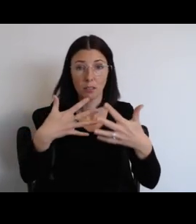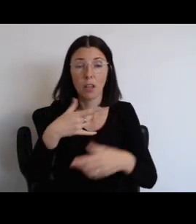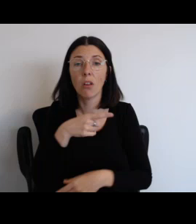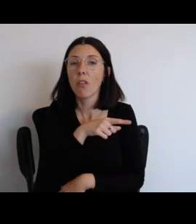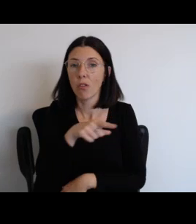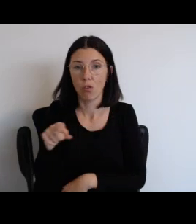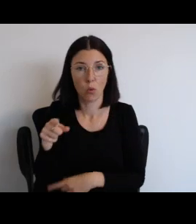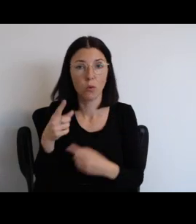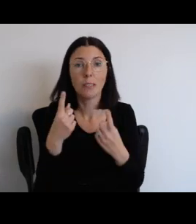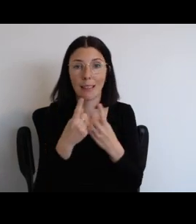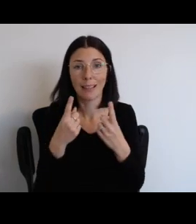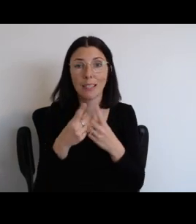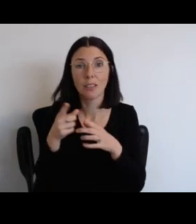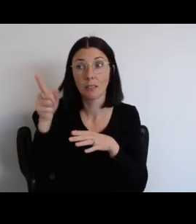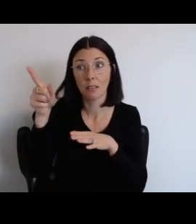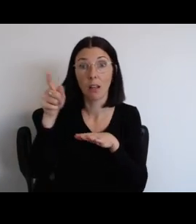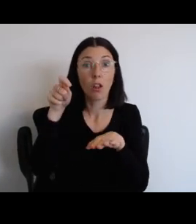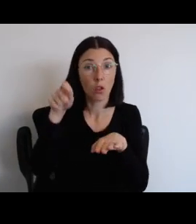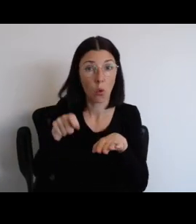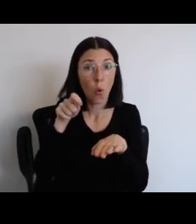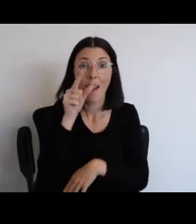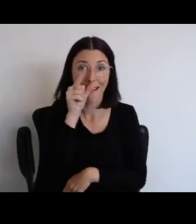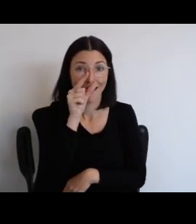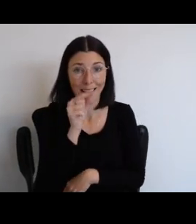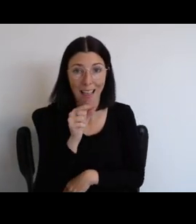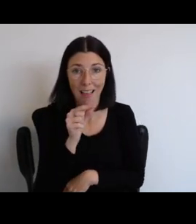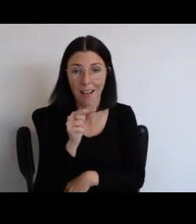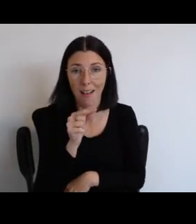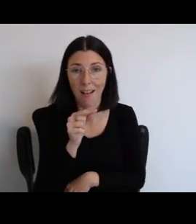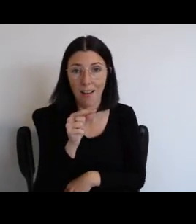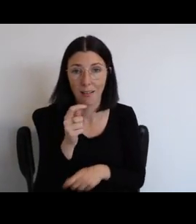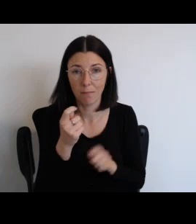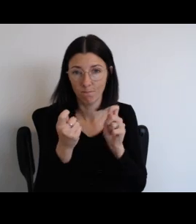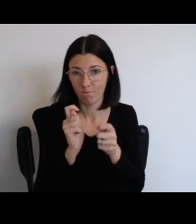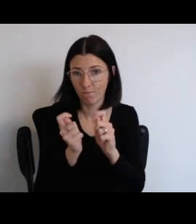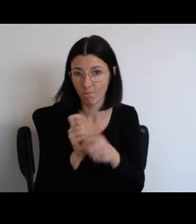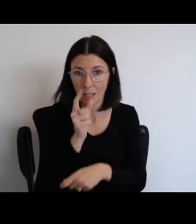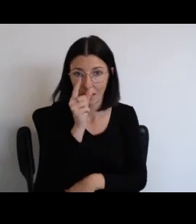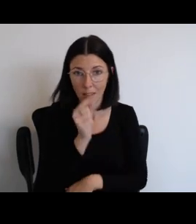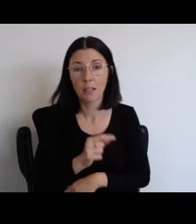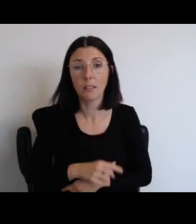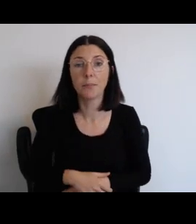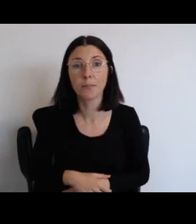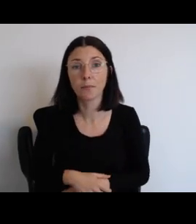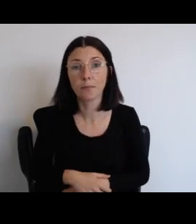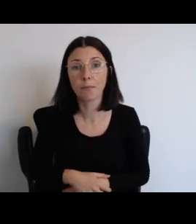could do in this space and that might mean that the case for enforcement of the orders that was